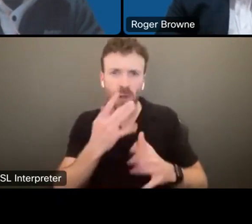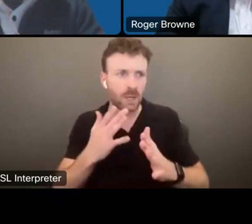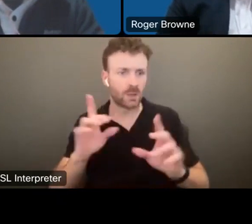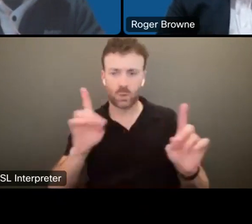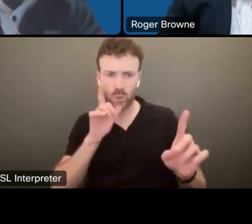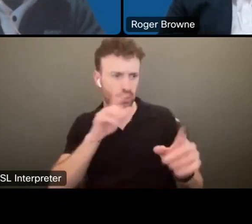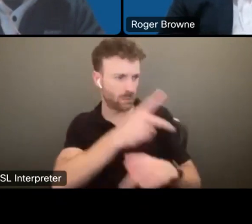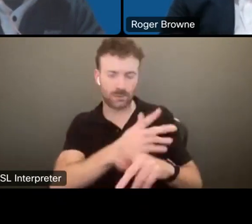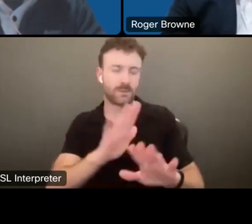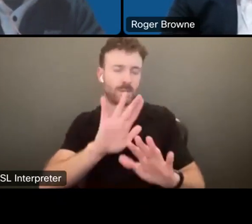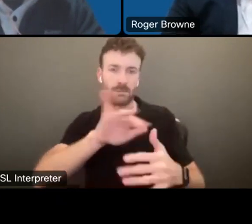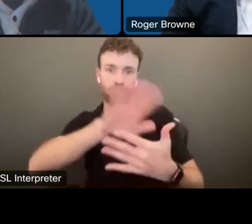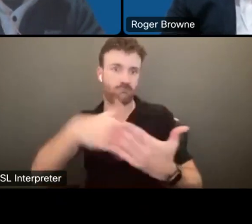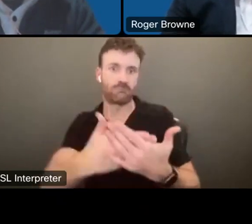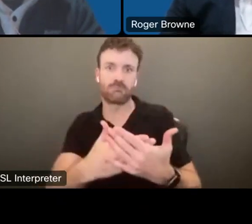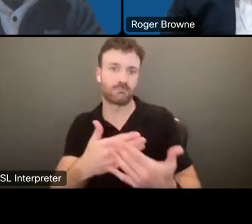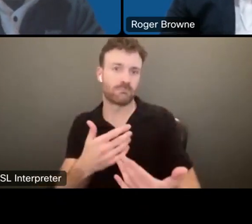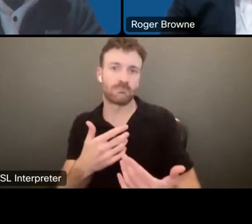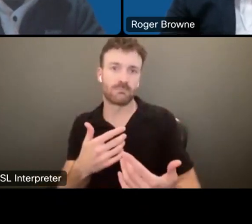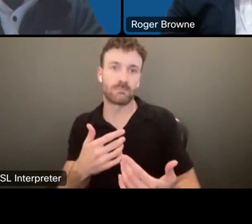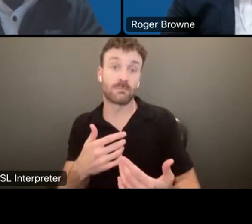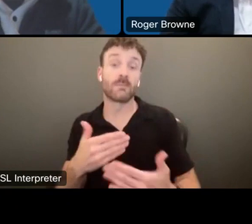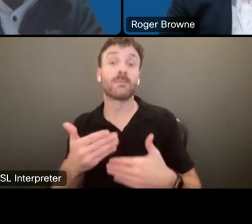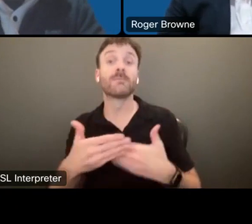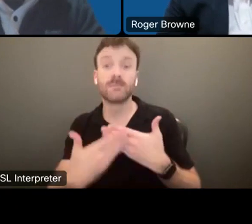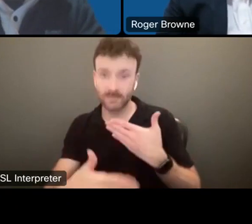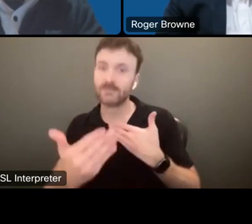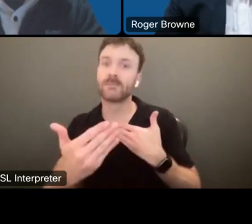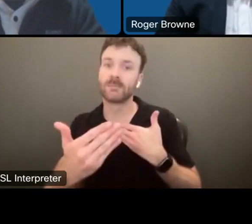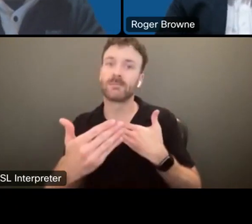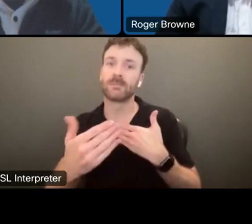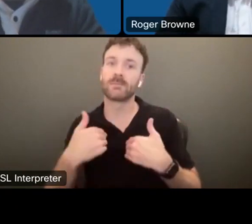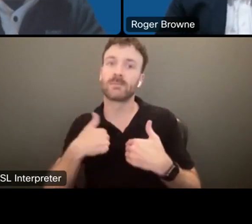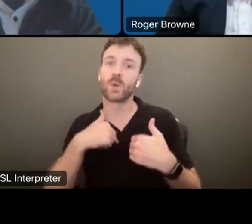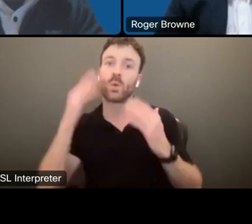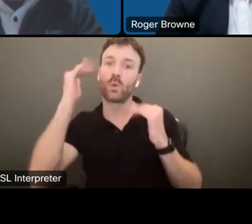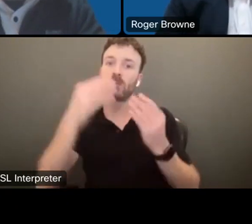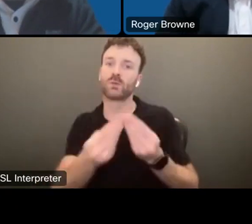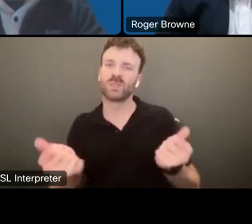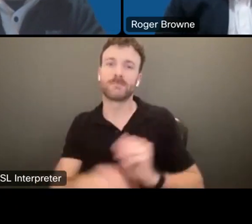which, all those types of things, which on the go forward is being resolved as we speak